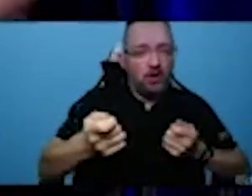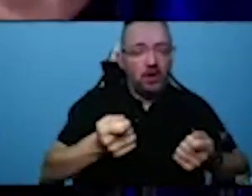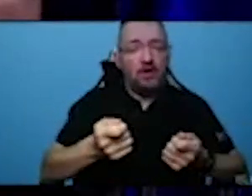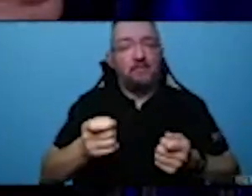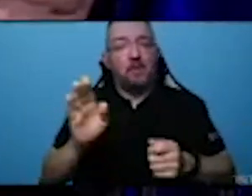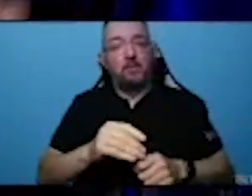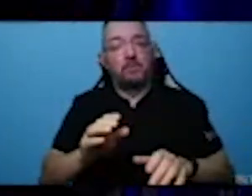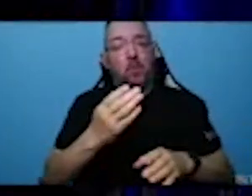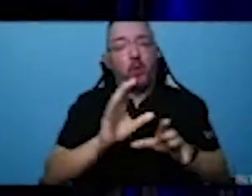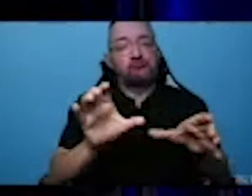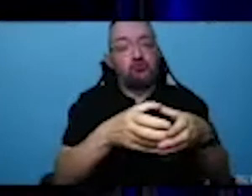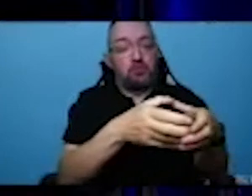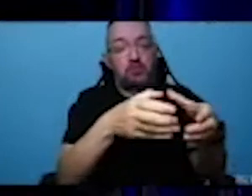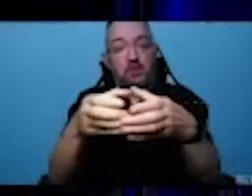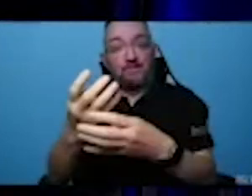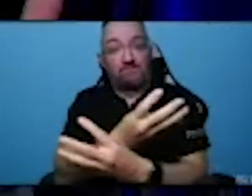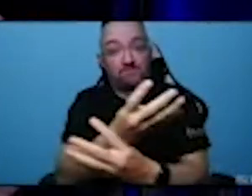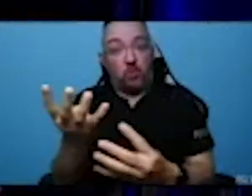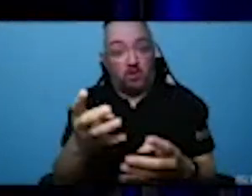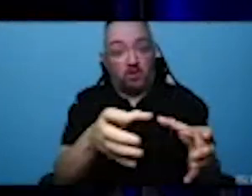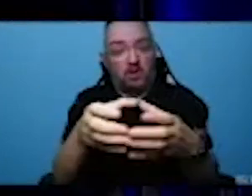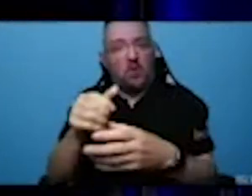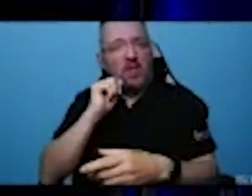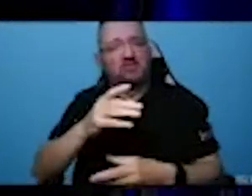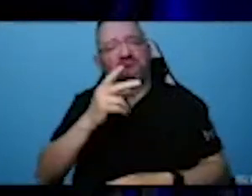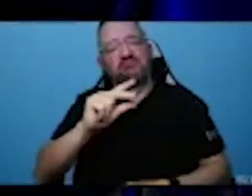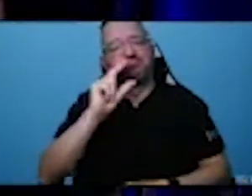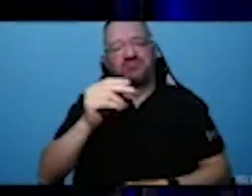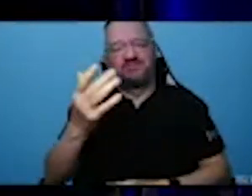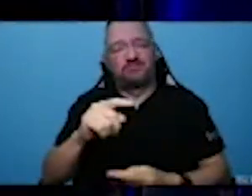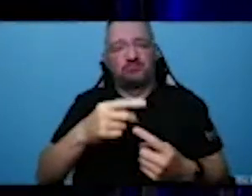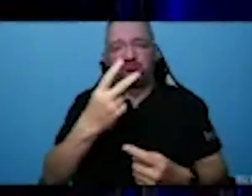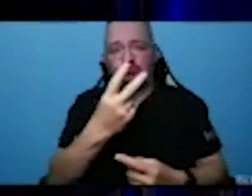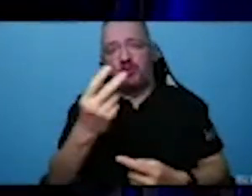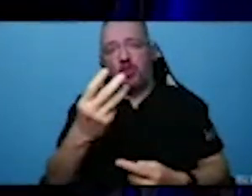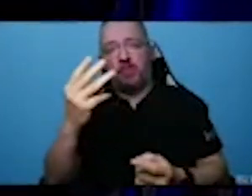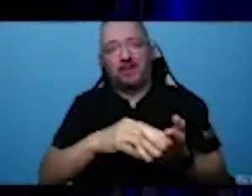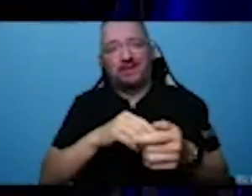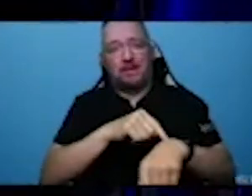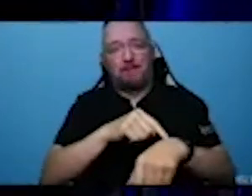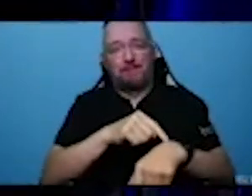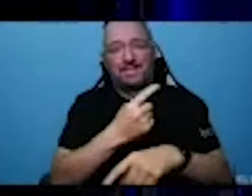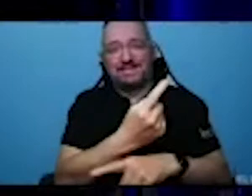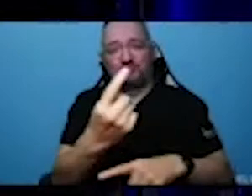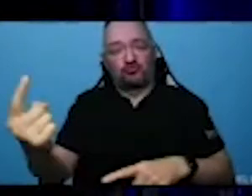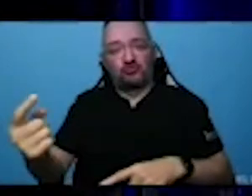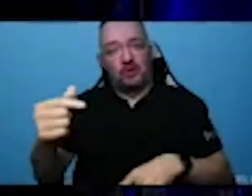for two or three minutes each on the work of the group and what has emerged. And I know already we're getting some questions in, so already